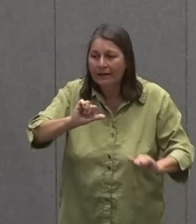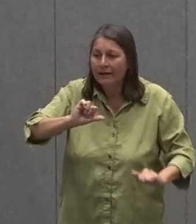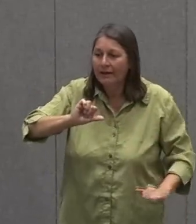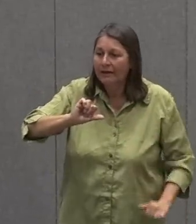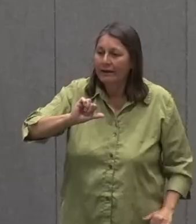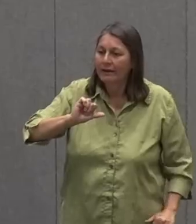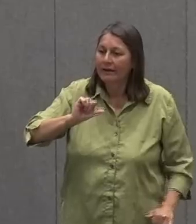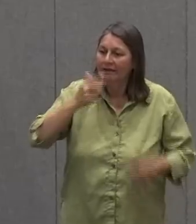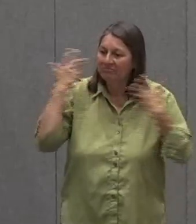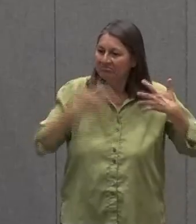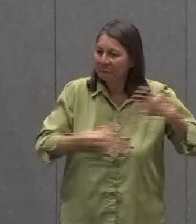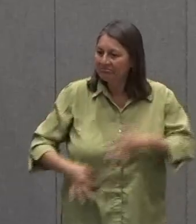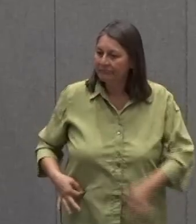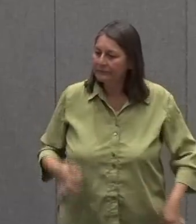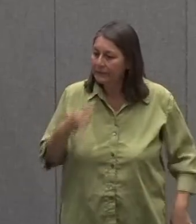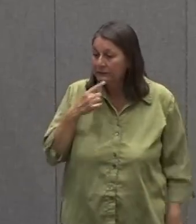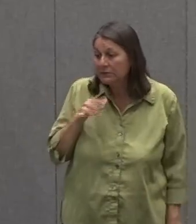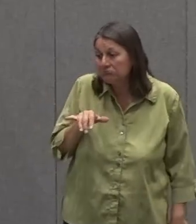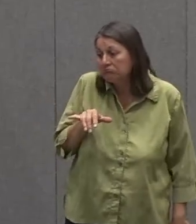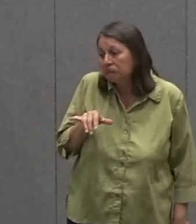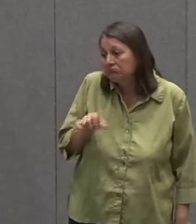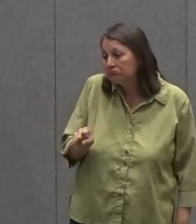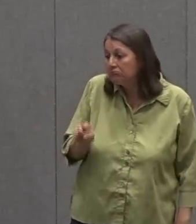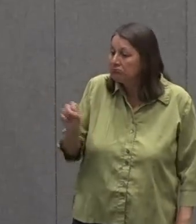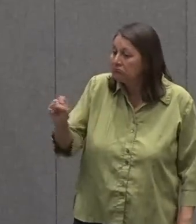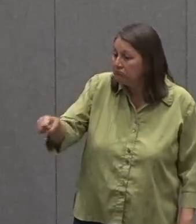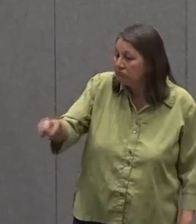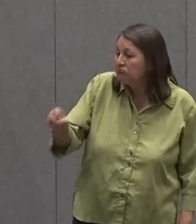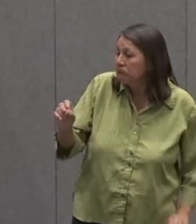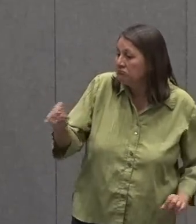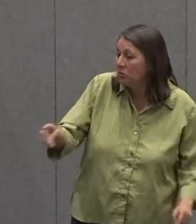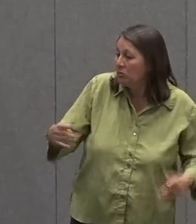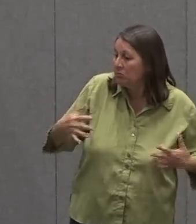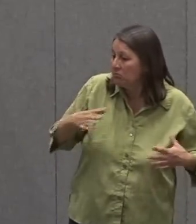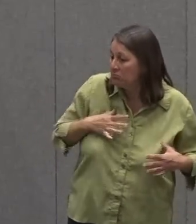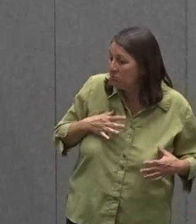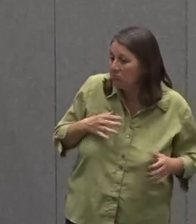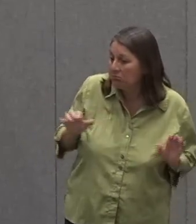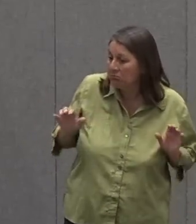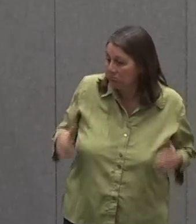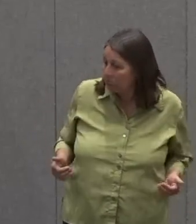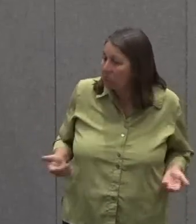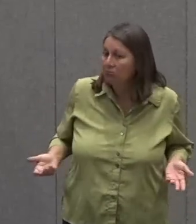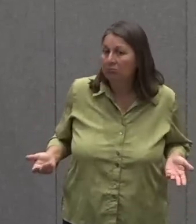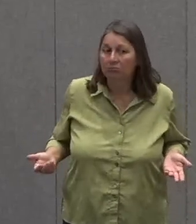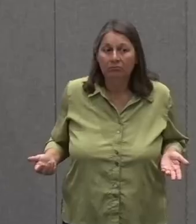"Who can say what any creature can do until he has tried?" the king said to the crowd.